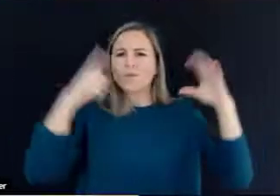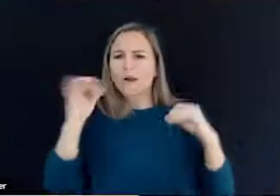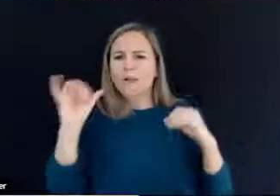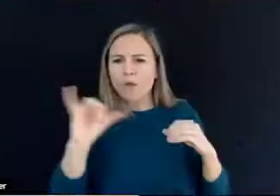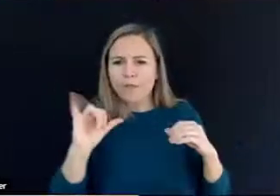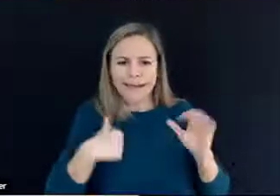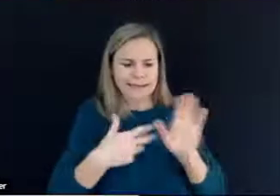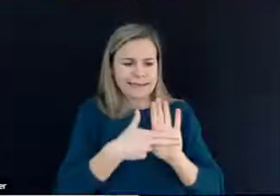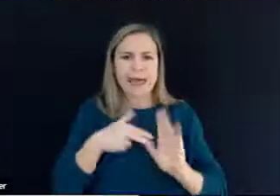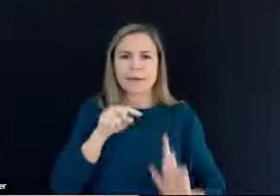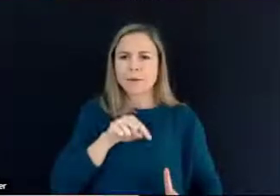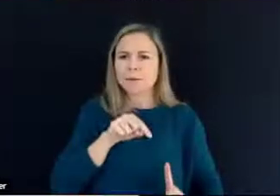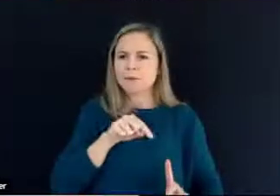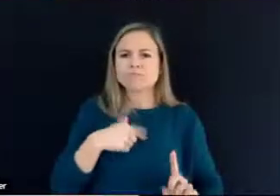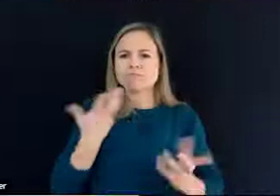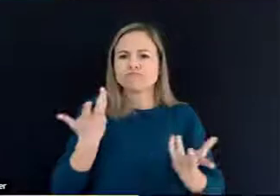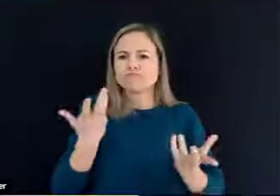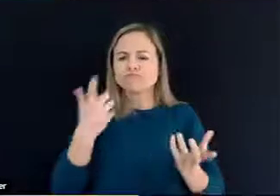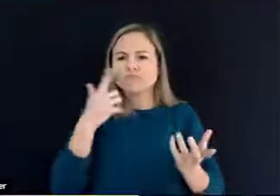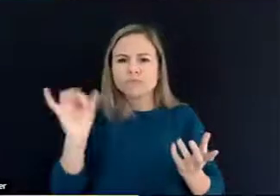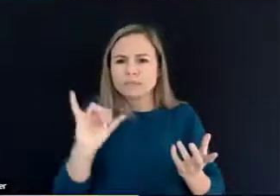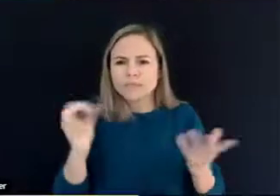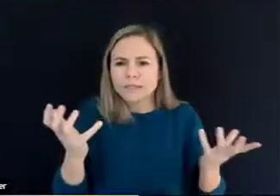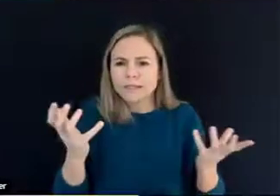So, Ginny had... Can you all hear me now?